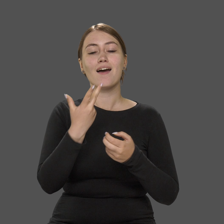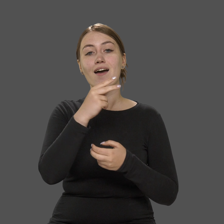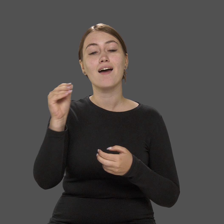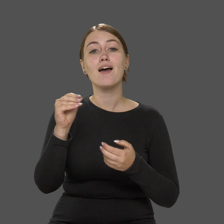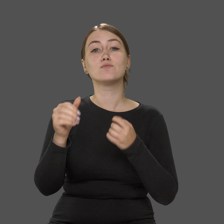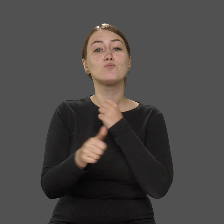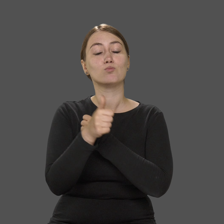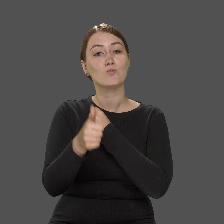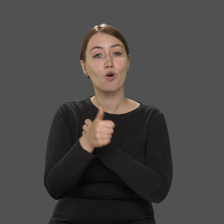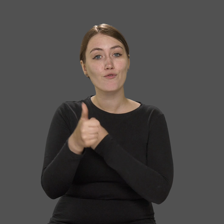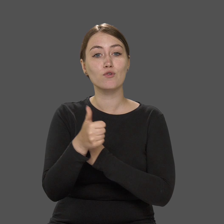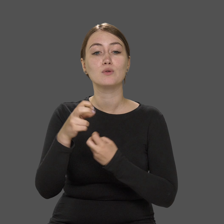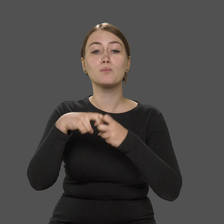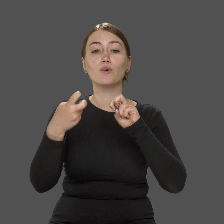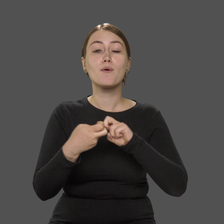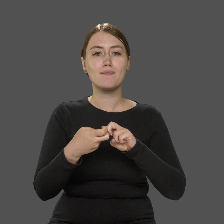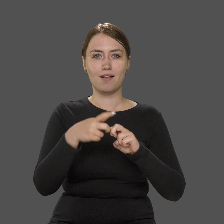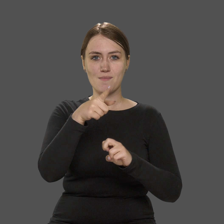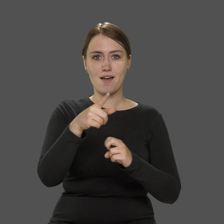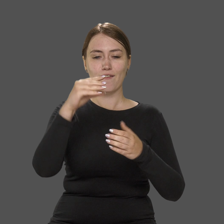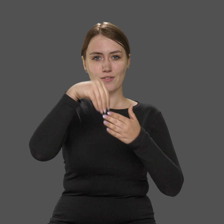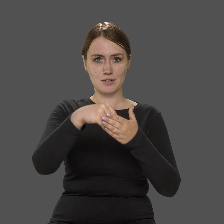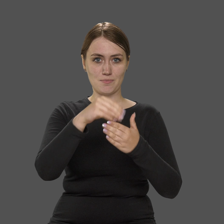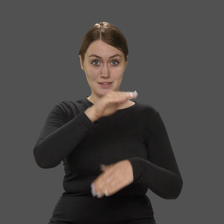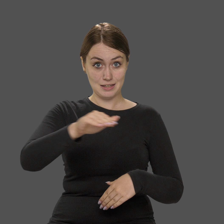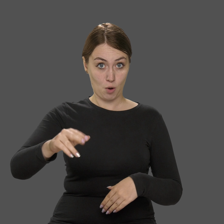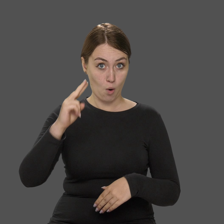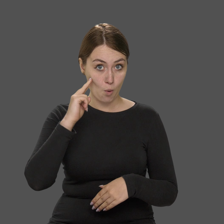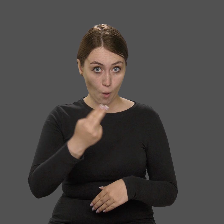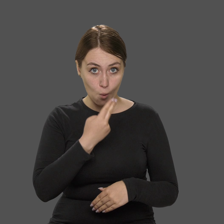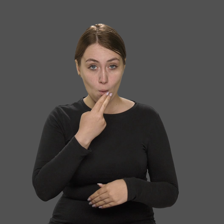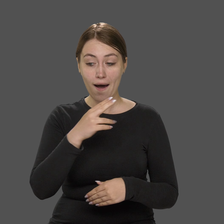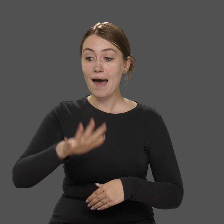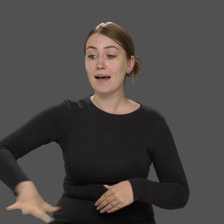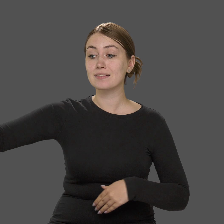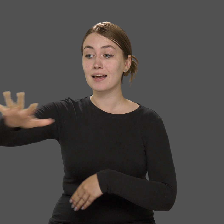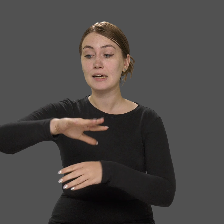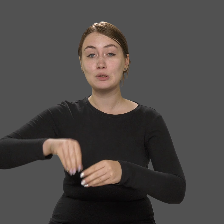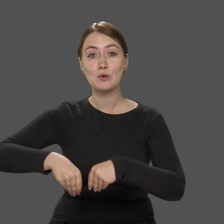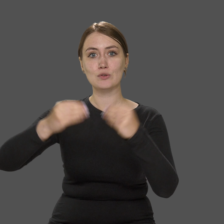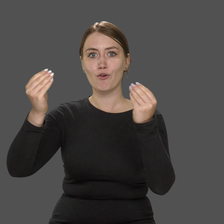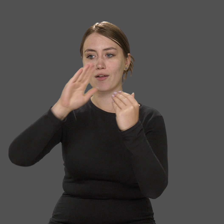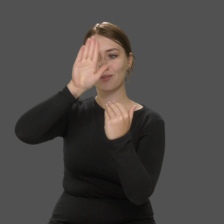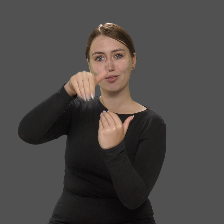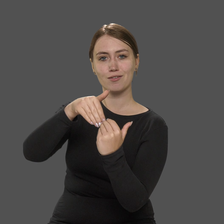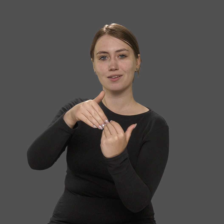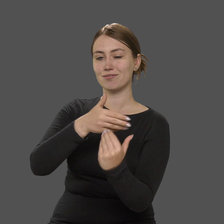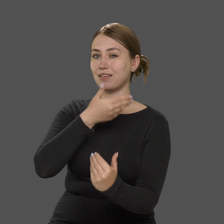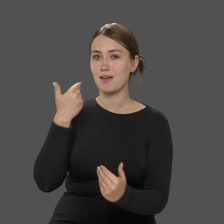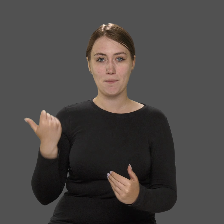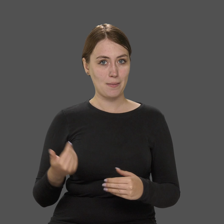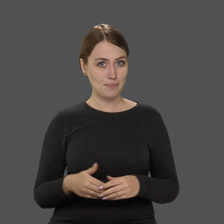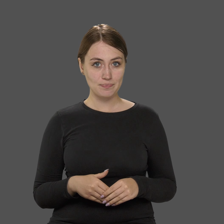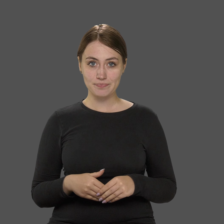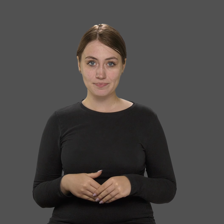but an environment for deaf children that does not cater to their needs.